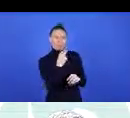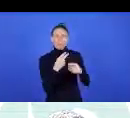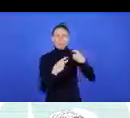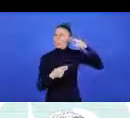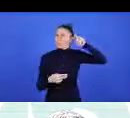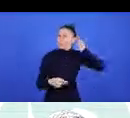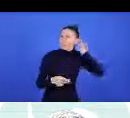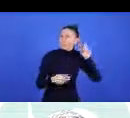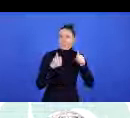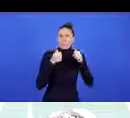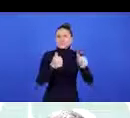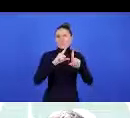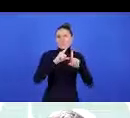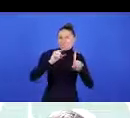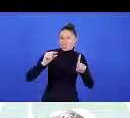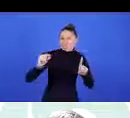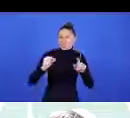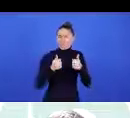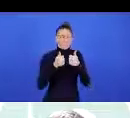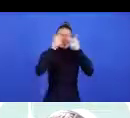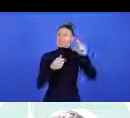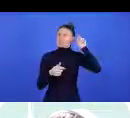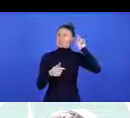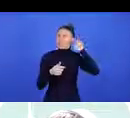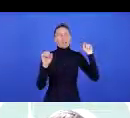cannot understand speech without speech reading